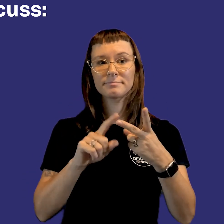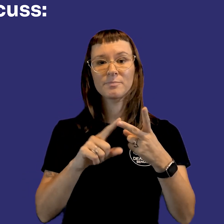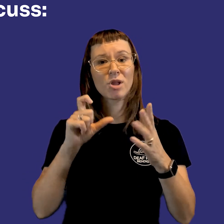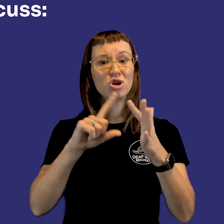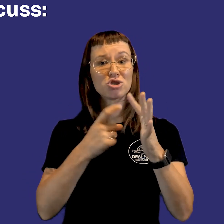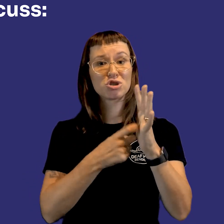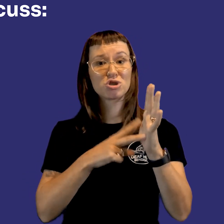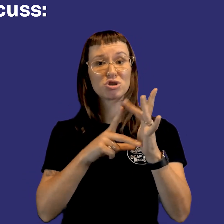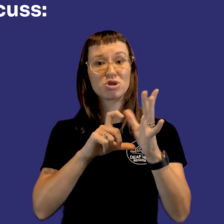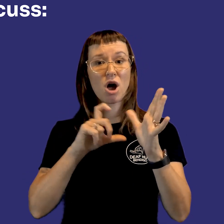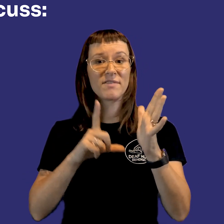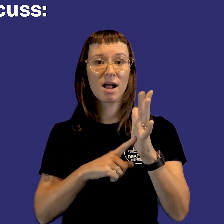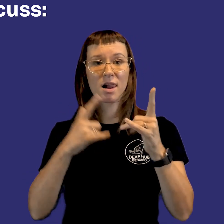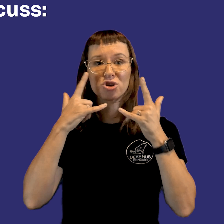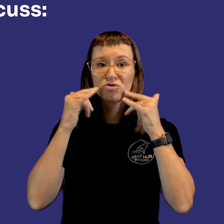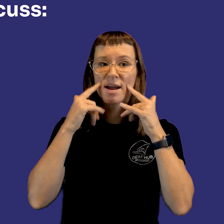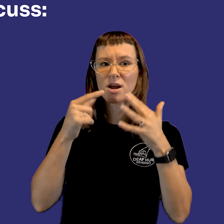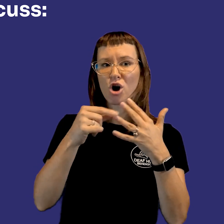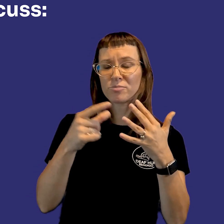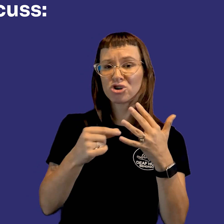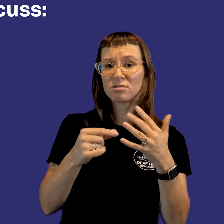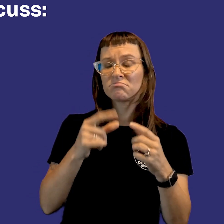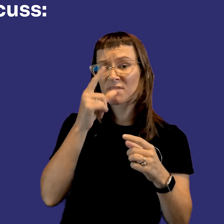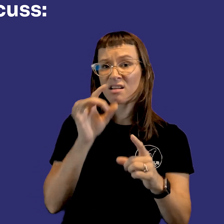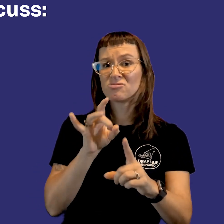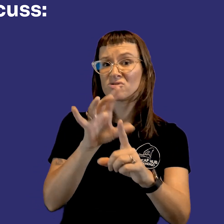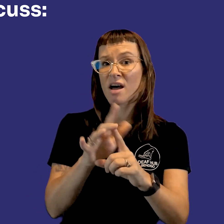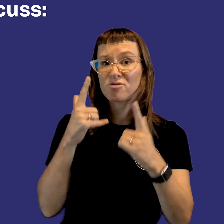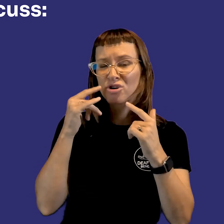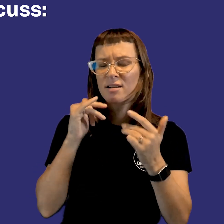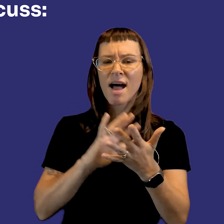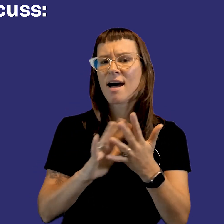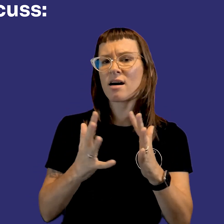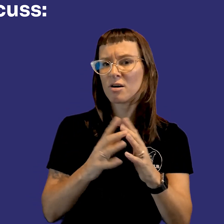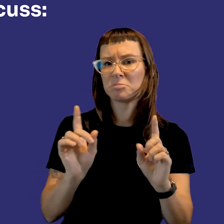Booking your cervical screening test. 4- Receiving your results. and 5- Resources.